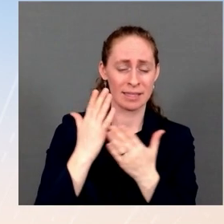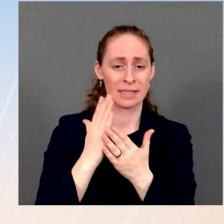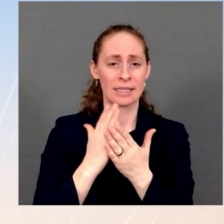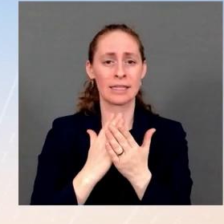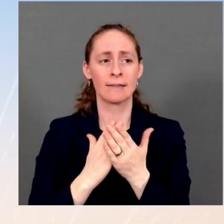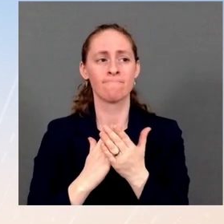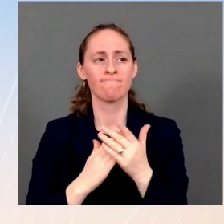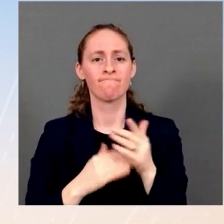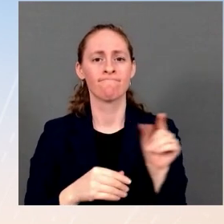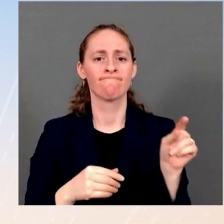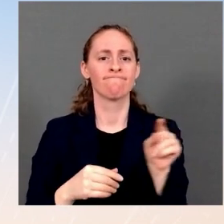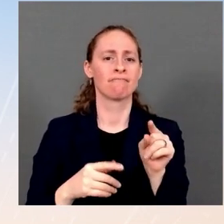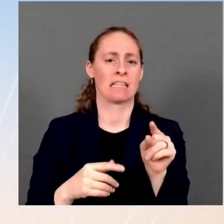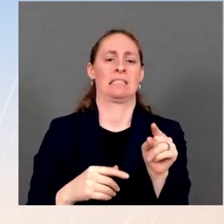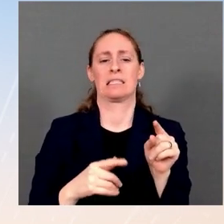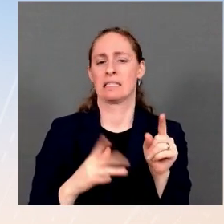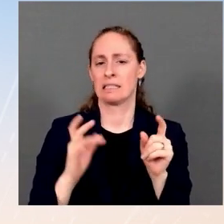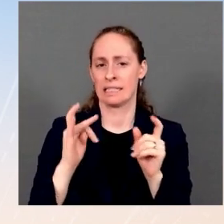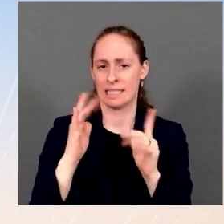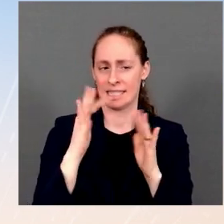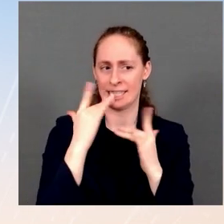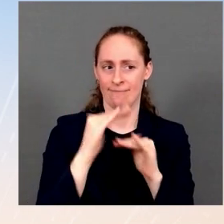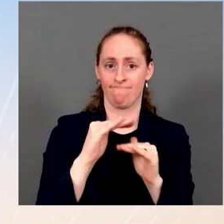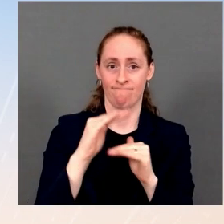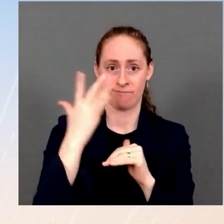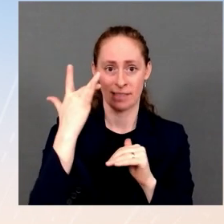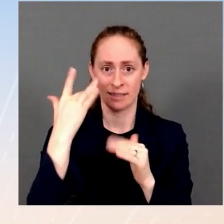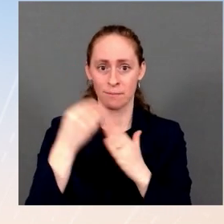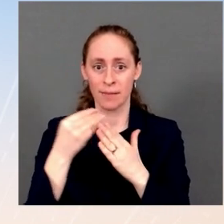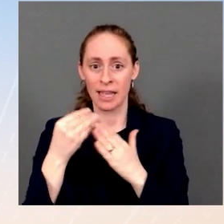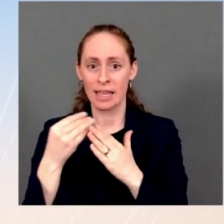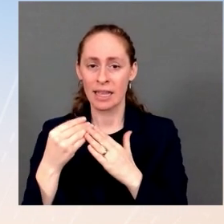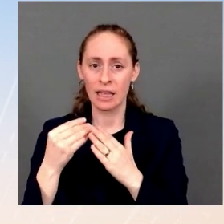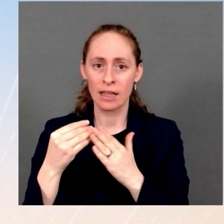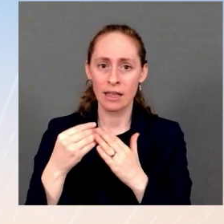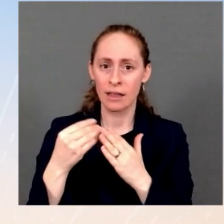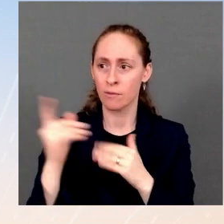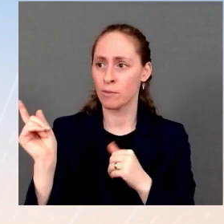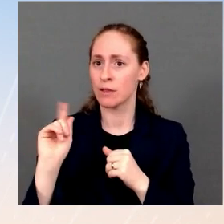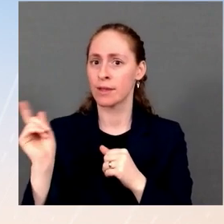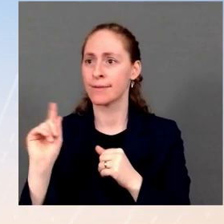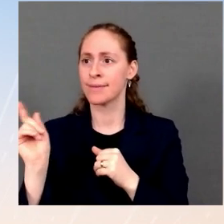in terms of your agenda on the climate side broadly? Mr. Zaidi: You know, one of the things that's been constraining --